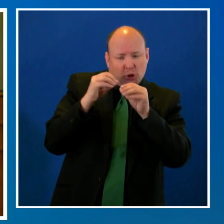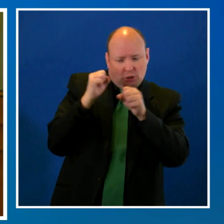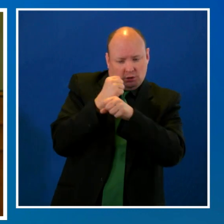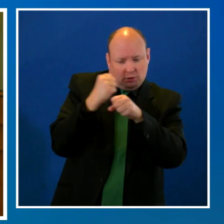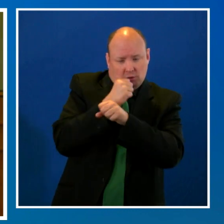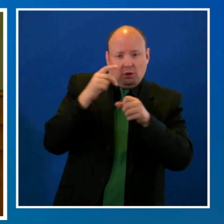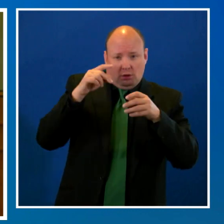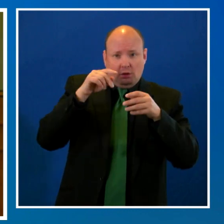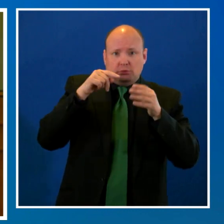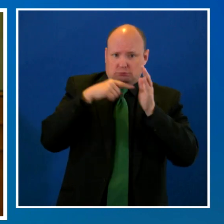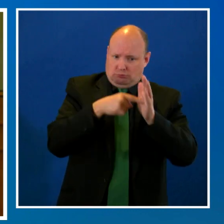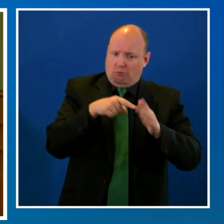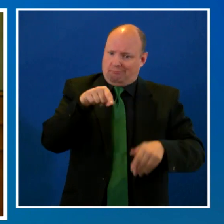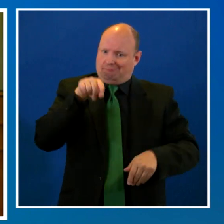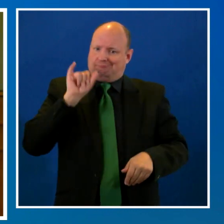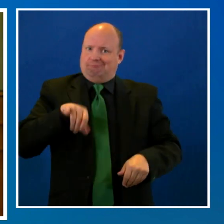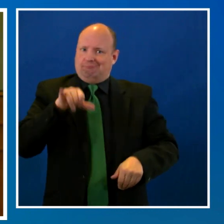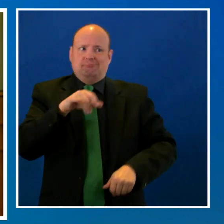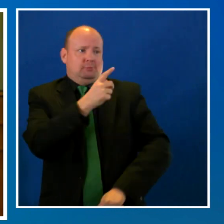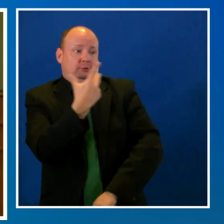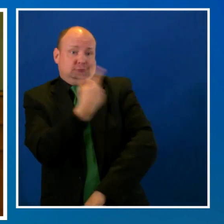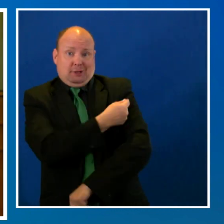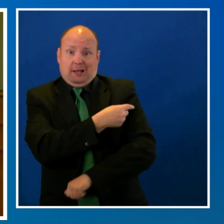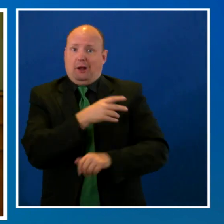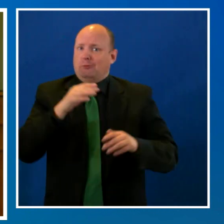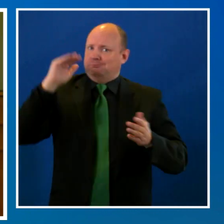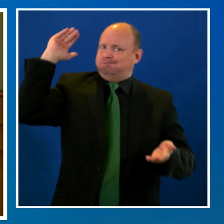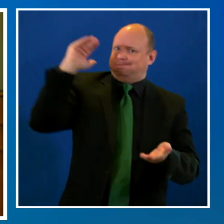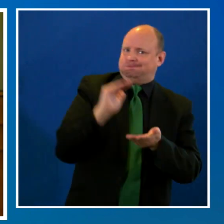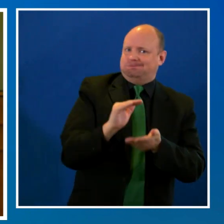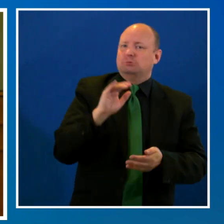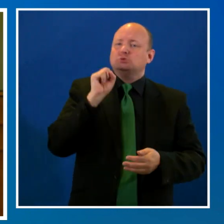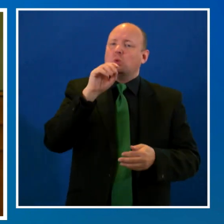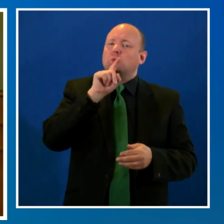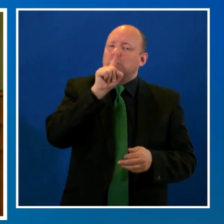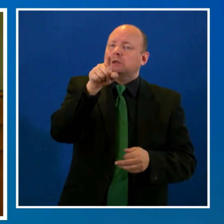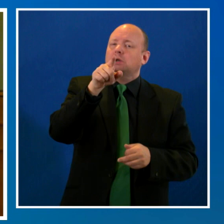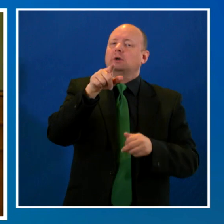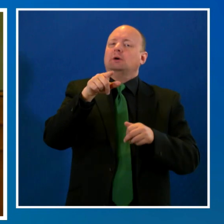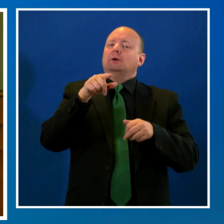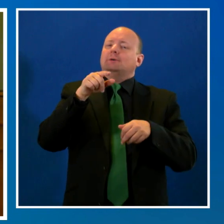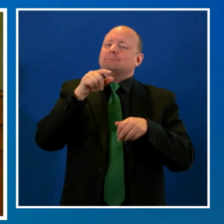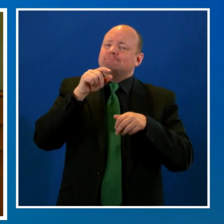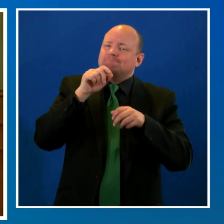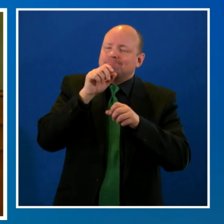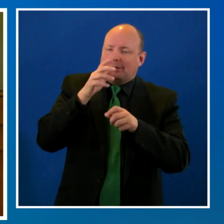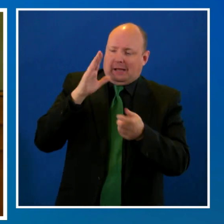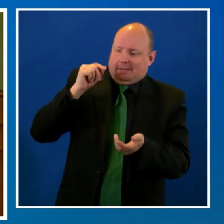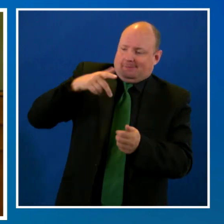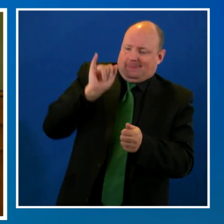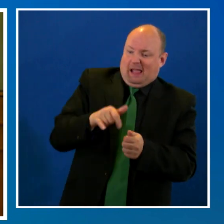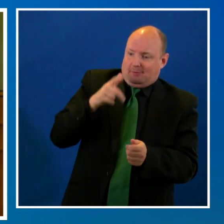highly effective at preventing severe illness that can lead to hospitalization and death.